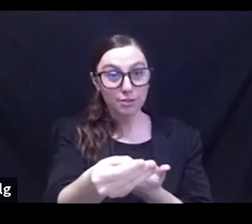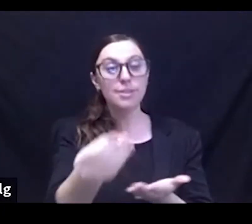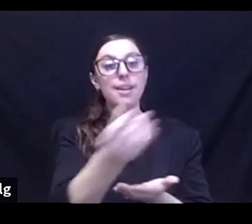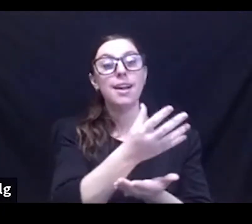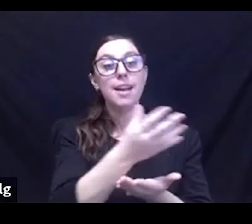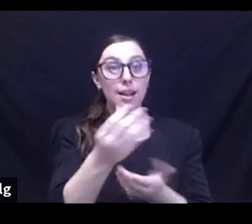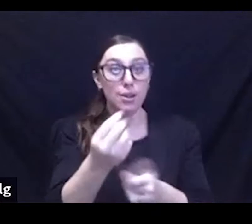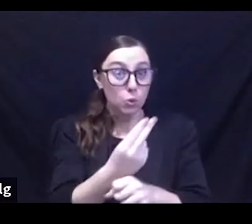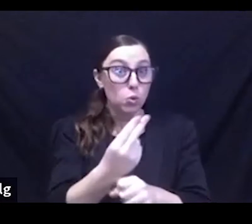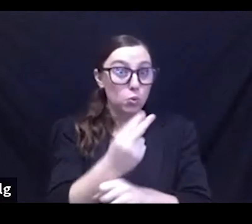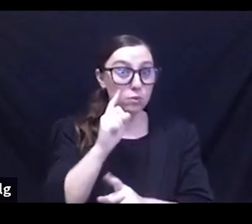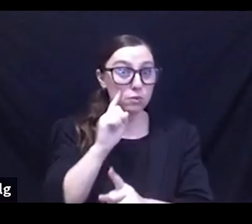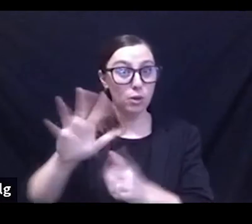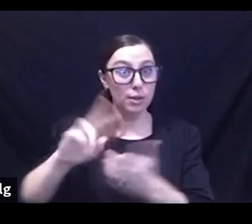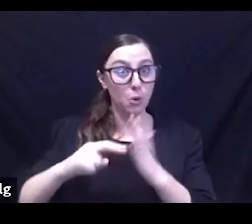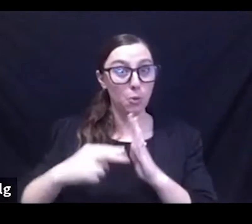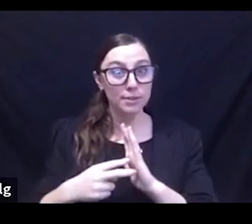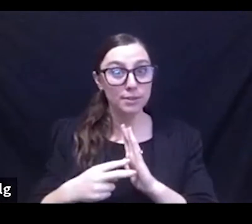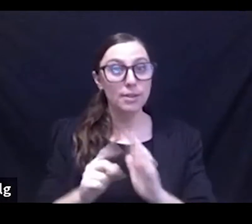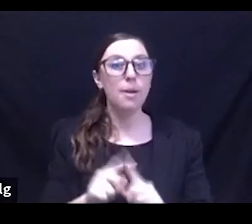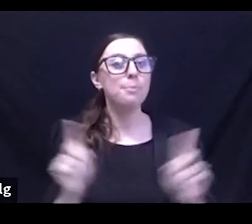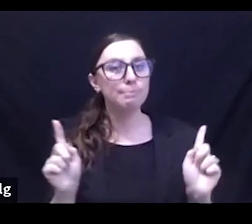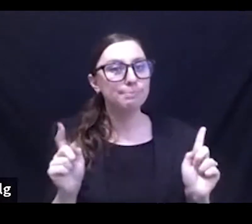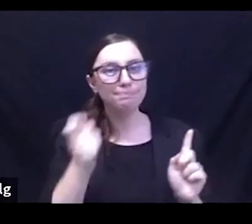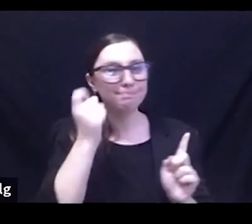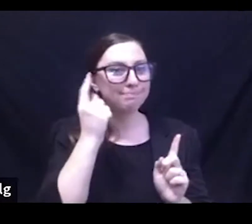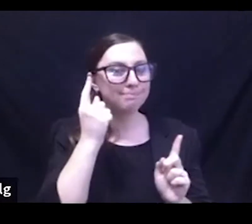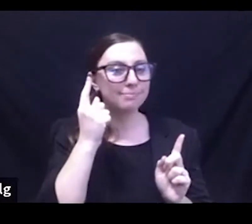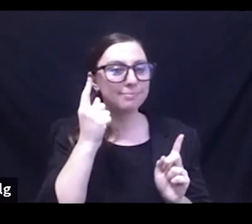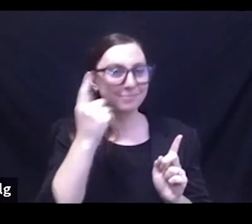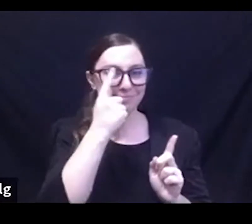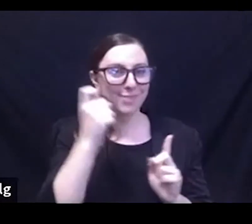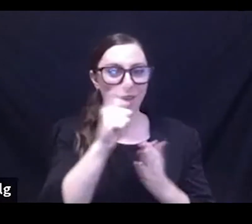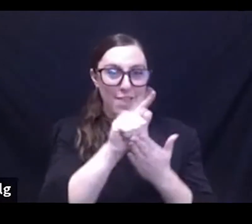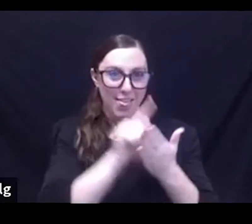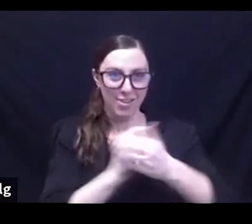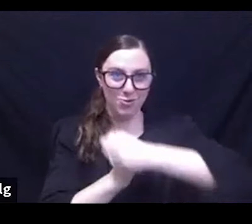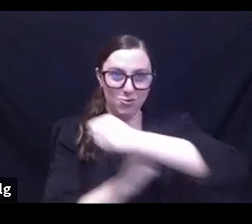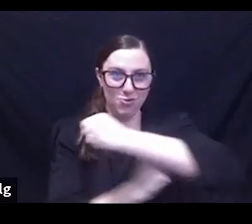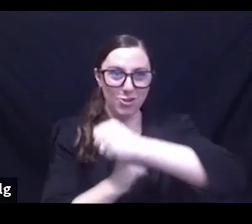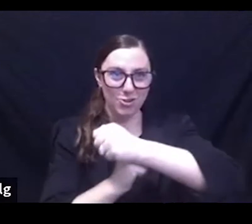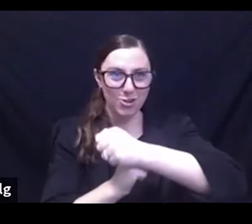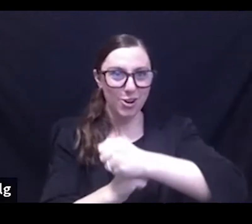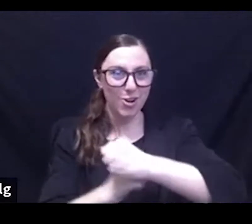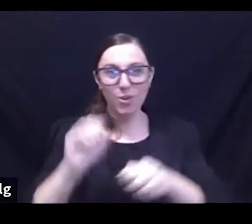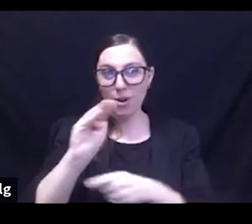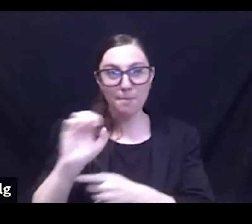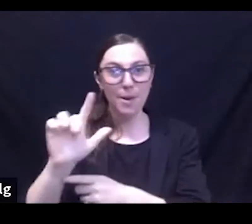be used for Michael's purposes. But because of the legal structure in play where Michael was not able to make